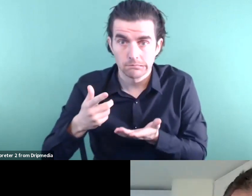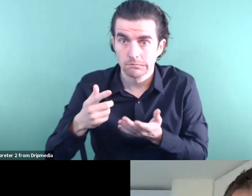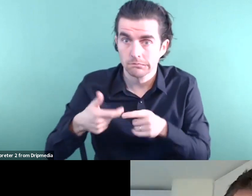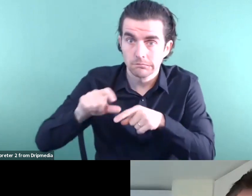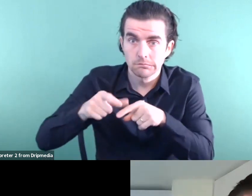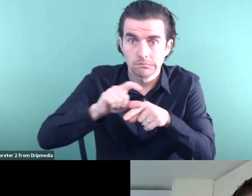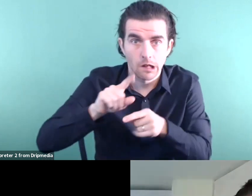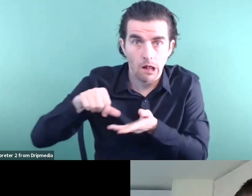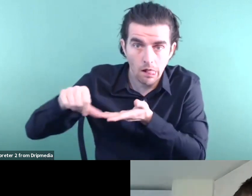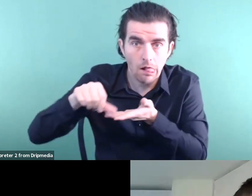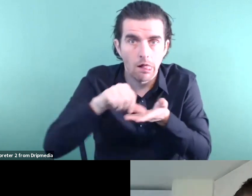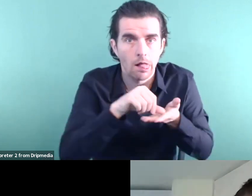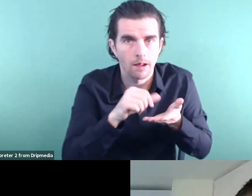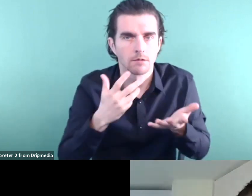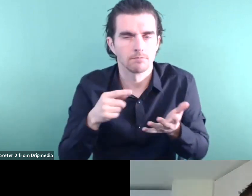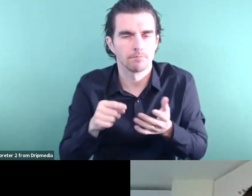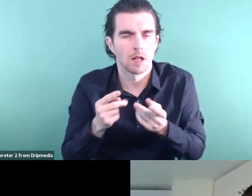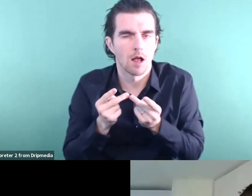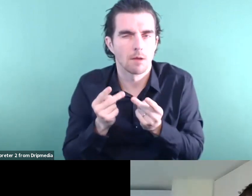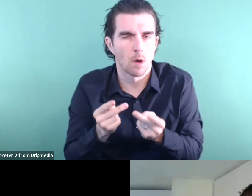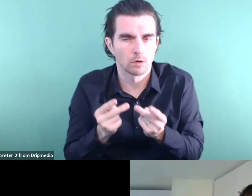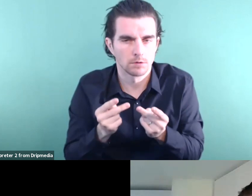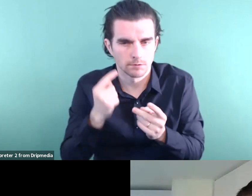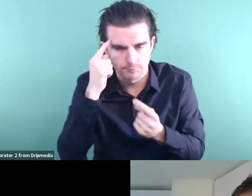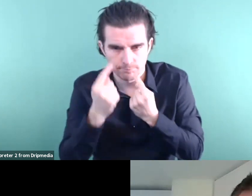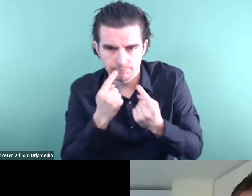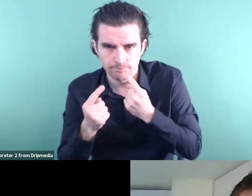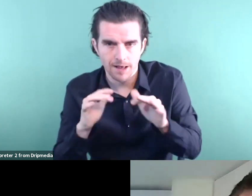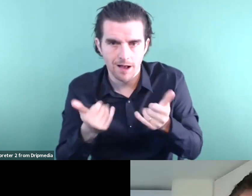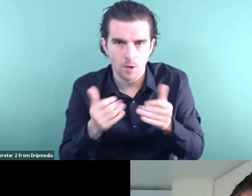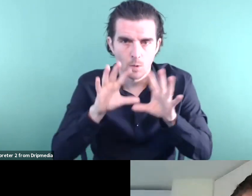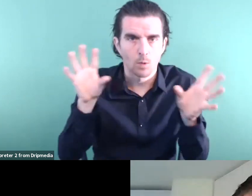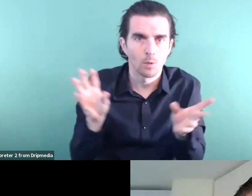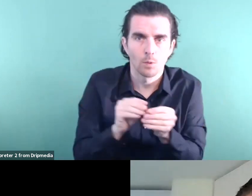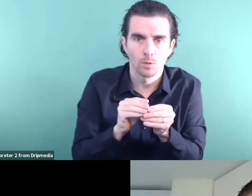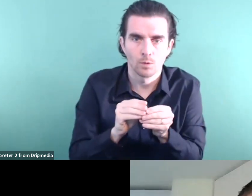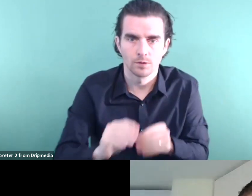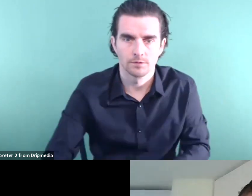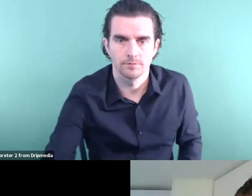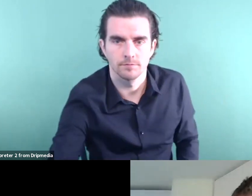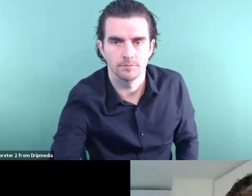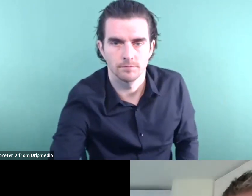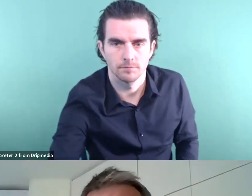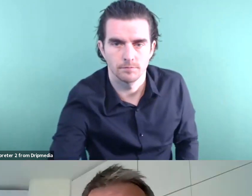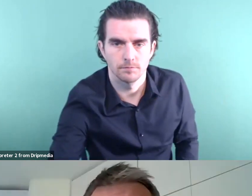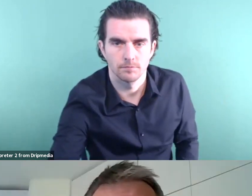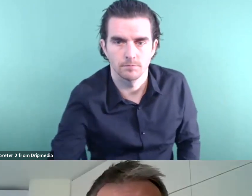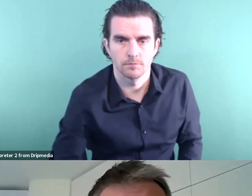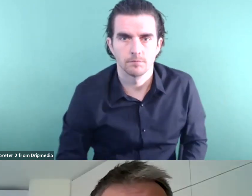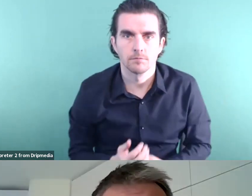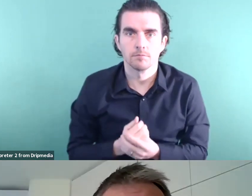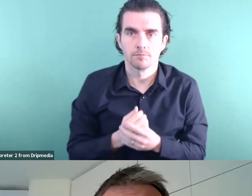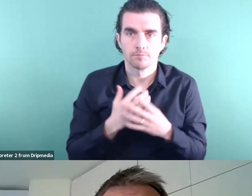combine. And if you think of for instance, high income countries who have quite generous schemes,